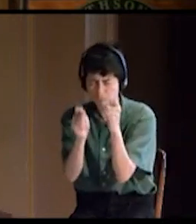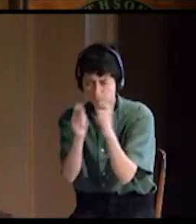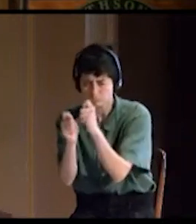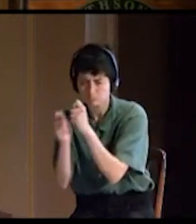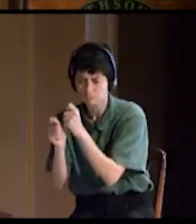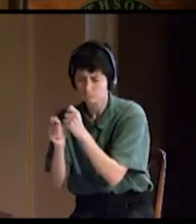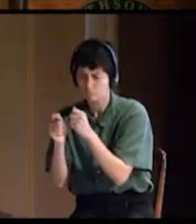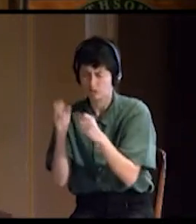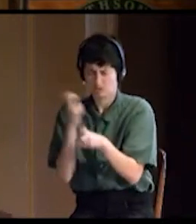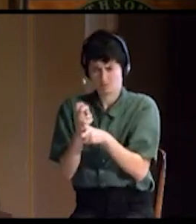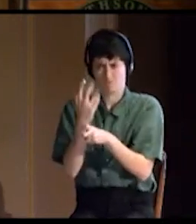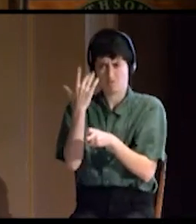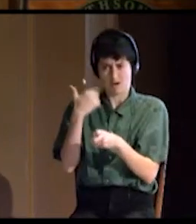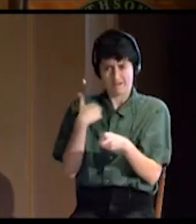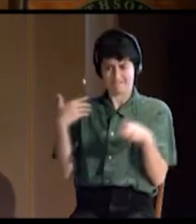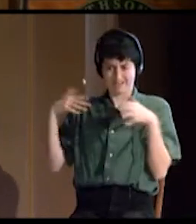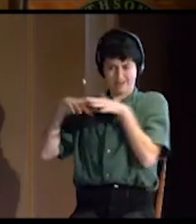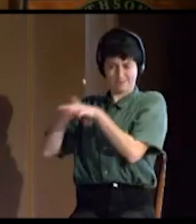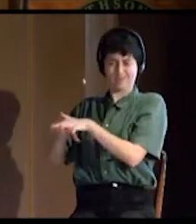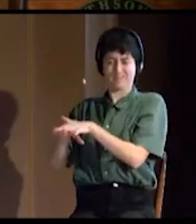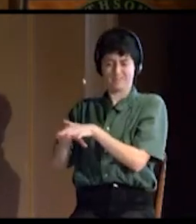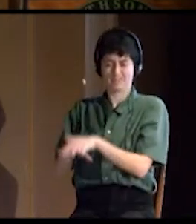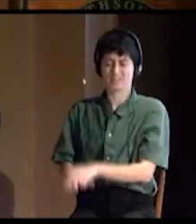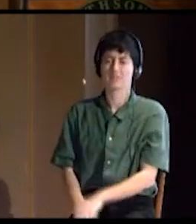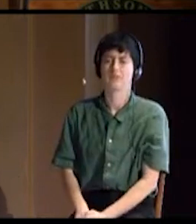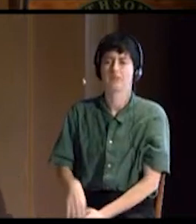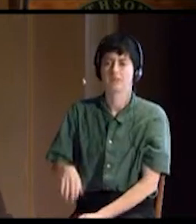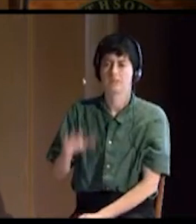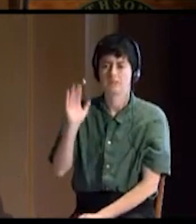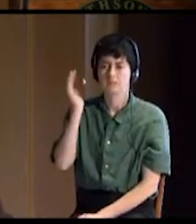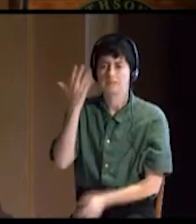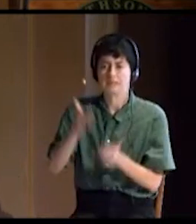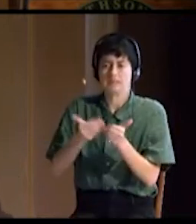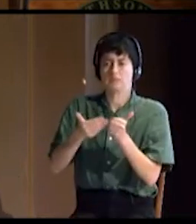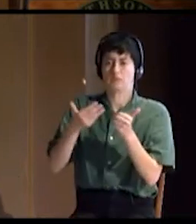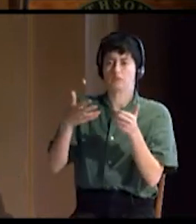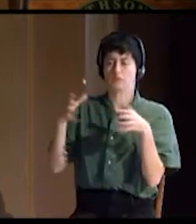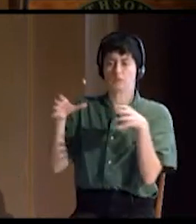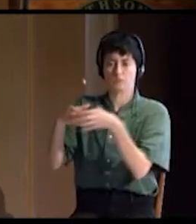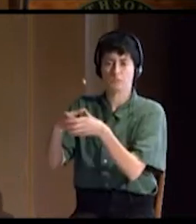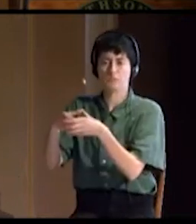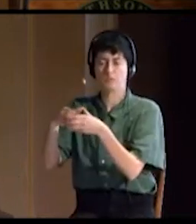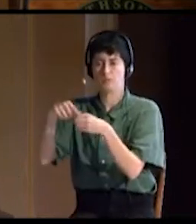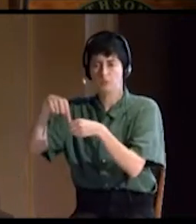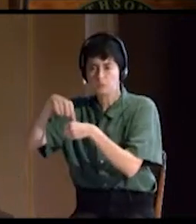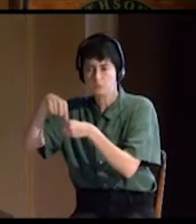So it's considered preferable to use the nuclear phylogeny for these downstream biogeographic inferences where we try